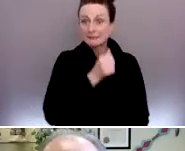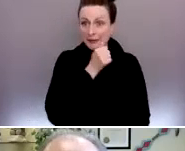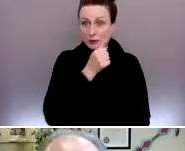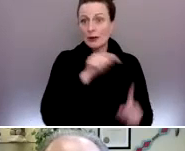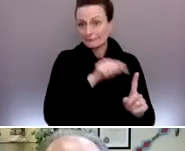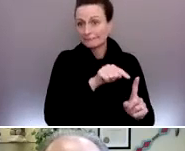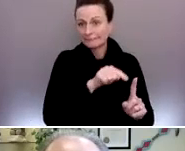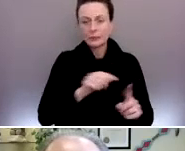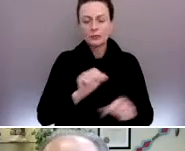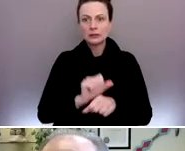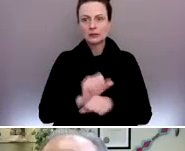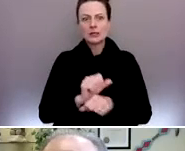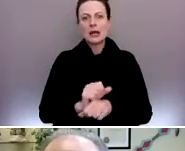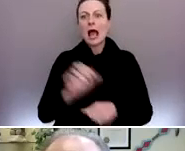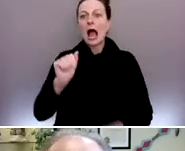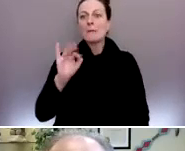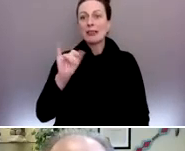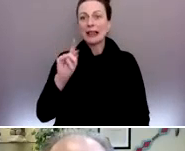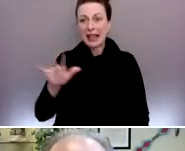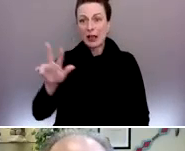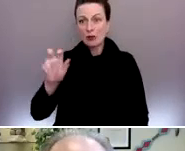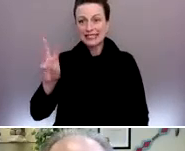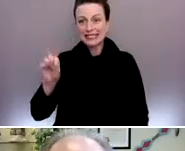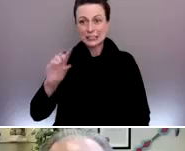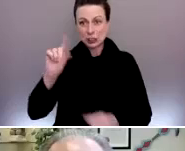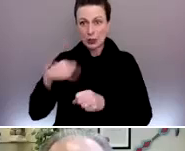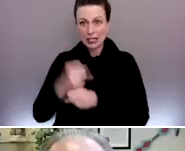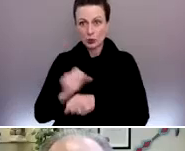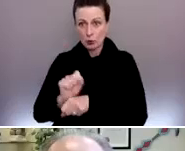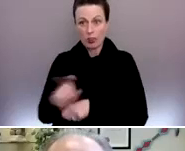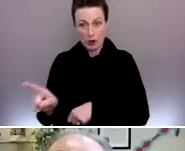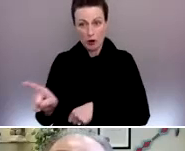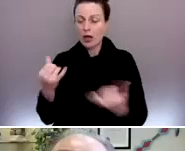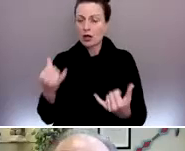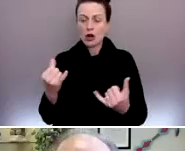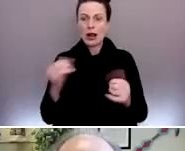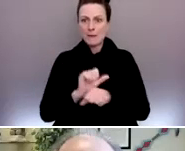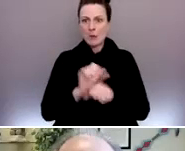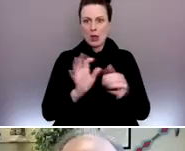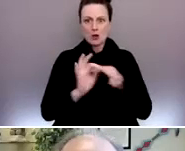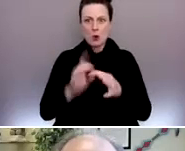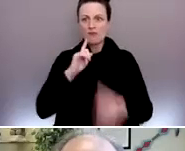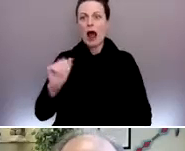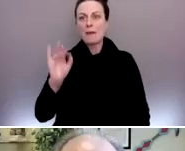Ability360 for 20 years and is the current Employment Coordinator for Ability360 Employment